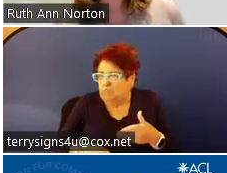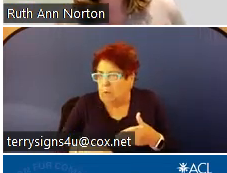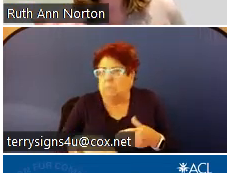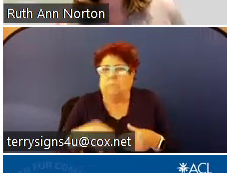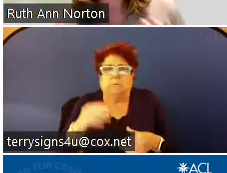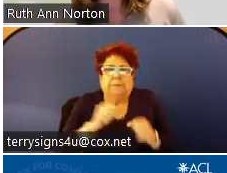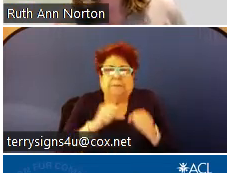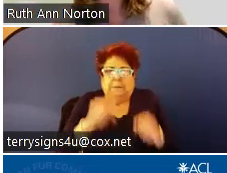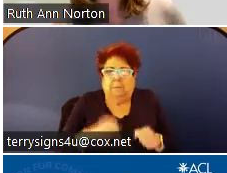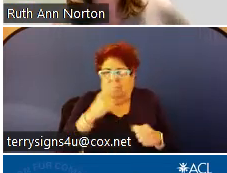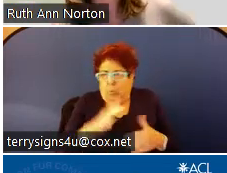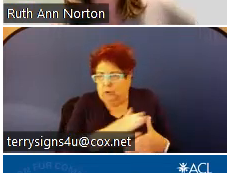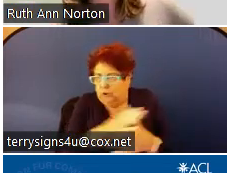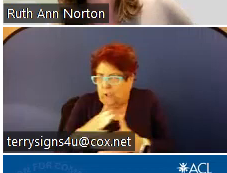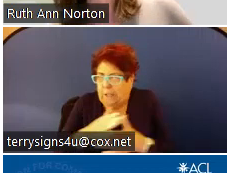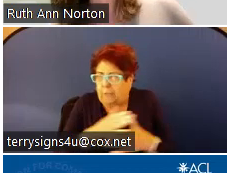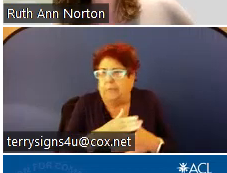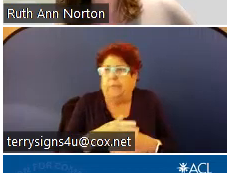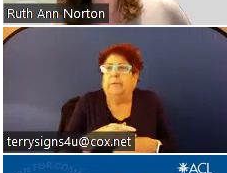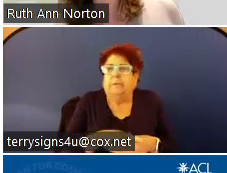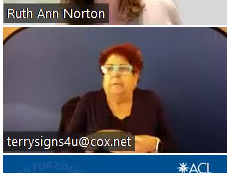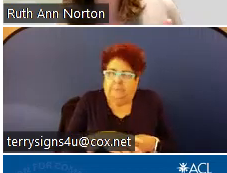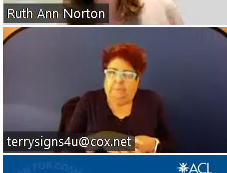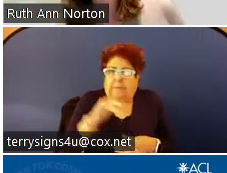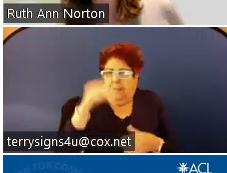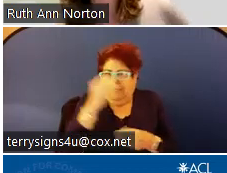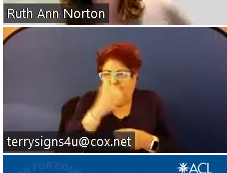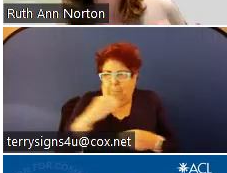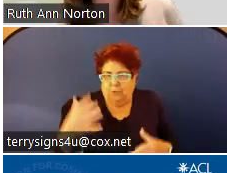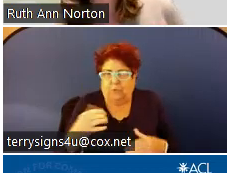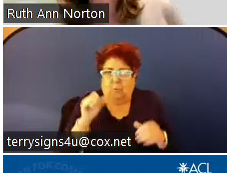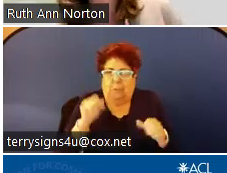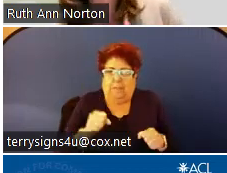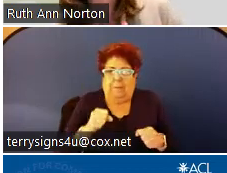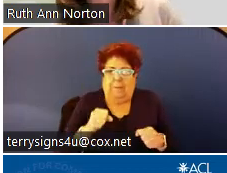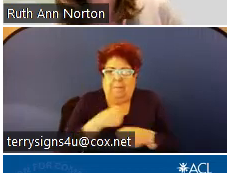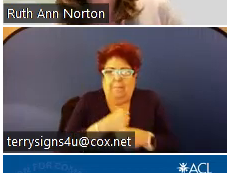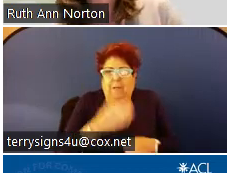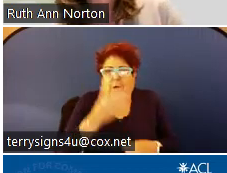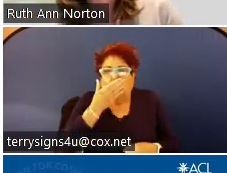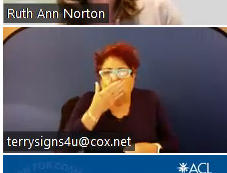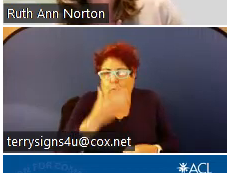so that we can make strategic decisions and improve lives like we see here for